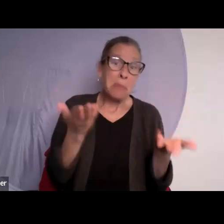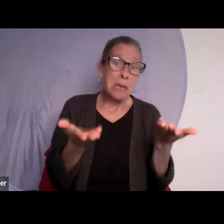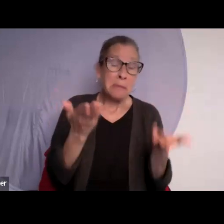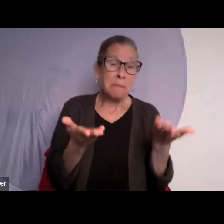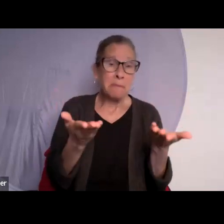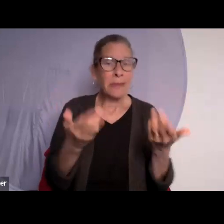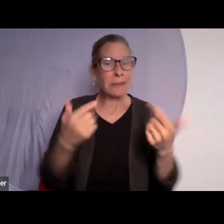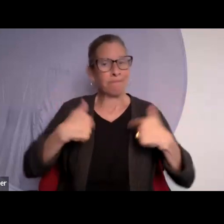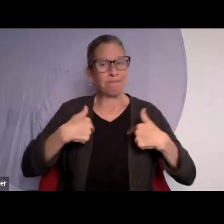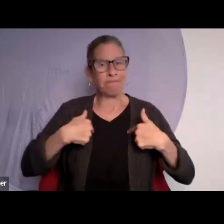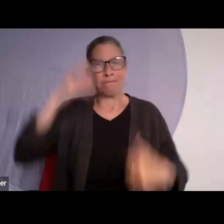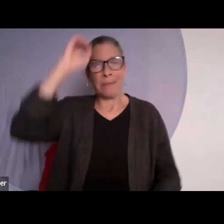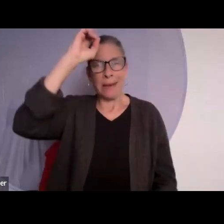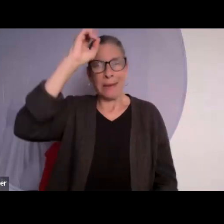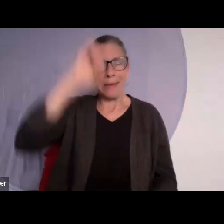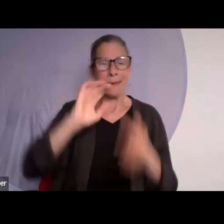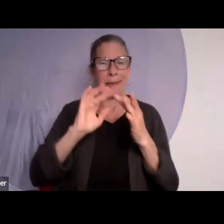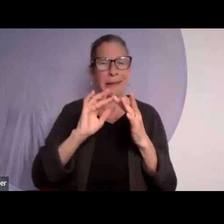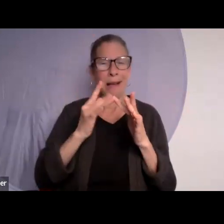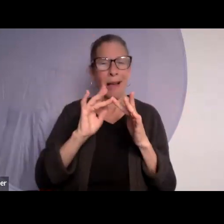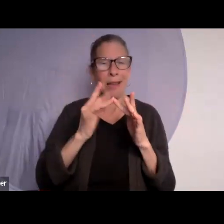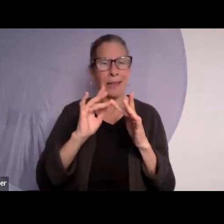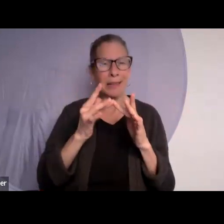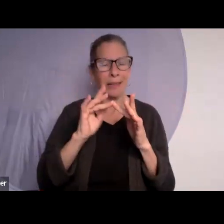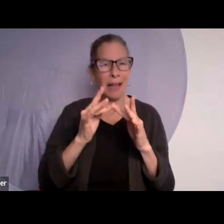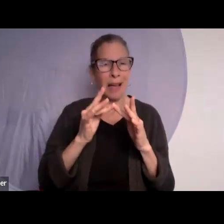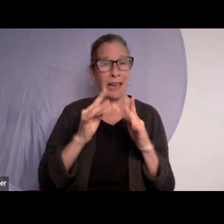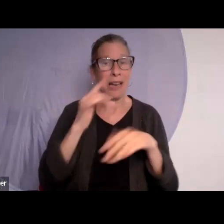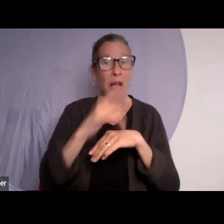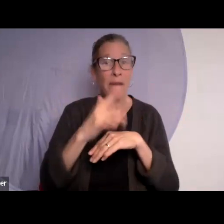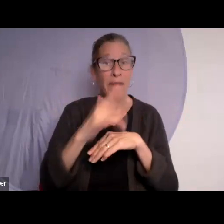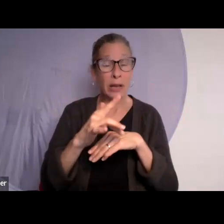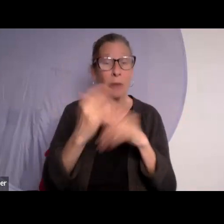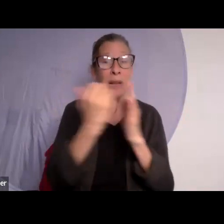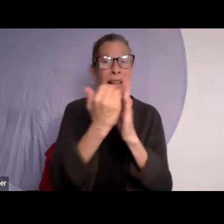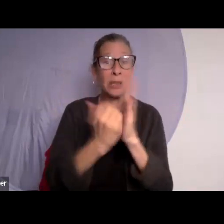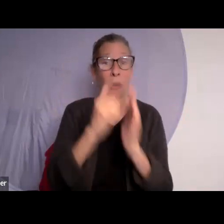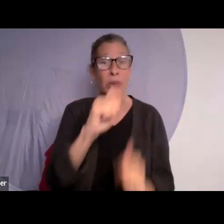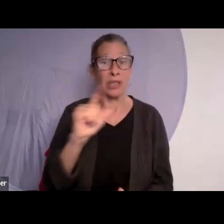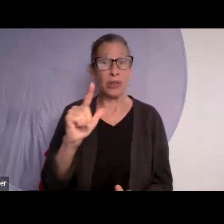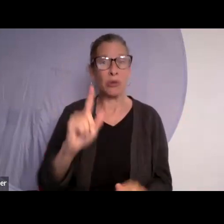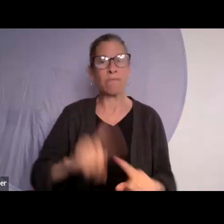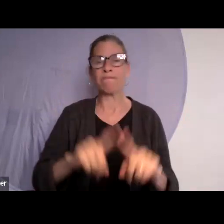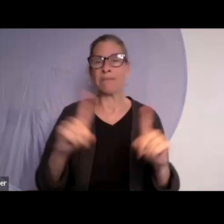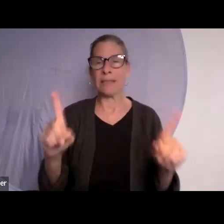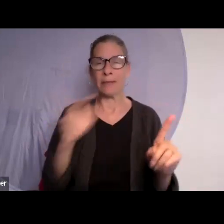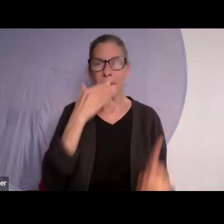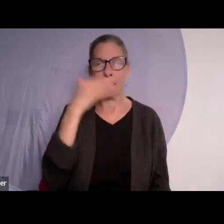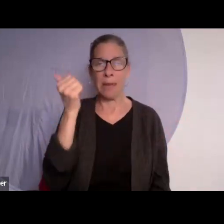me, that online, having an event was of course in the tool makes a difference. So that's one of the questions I have for our